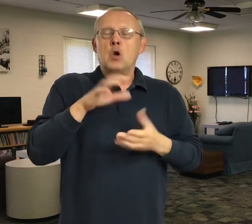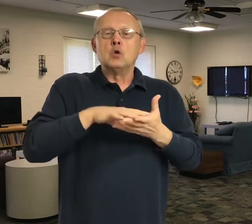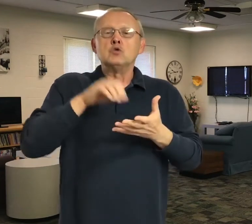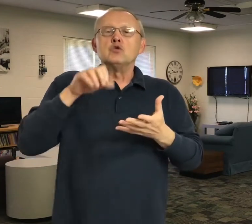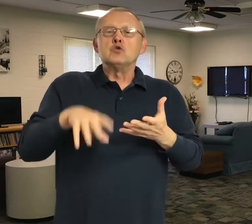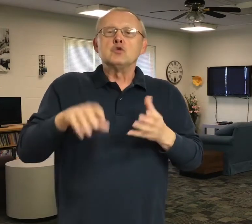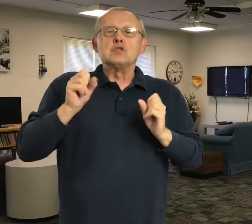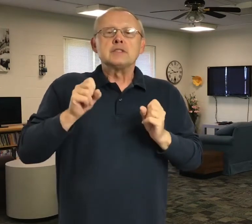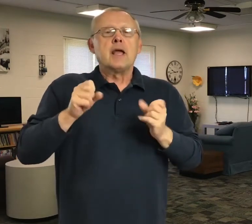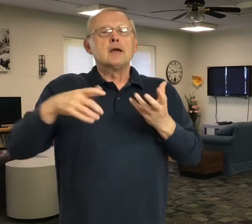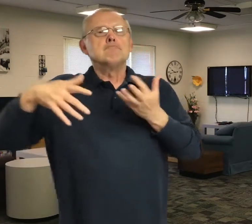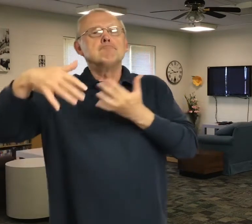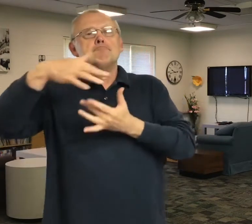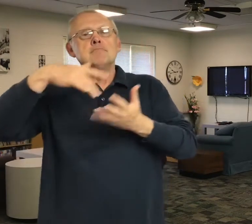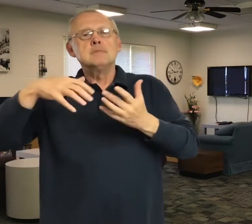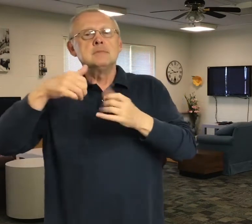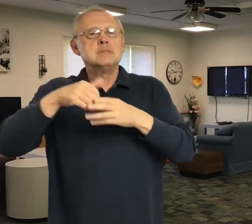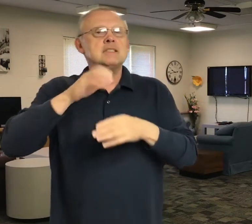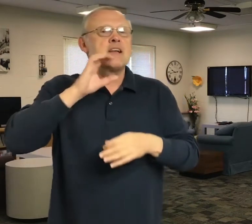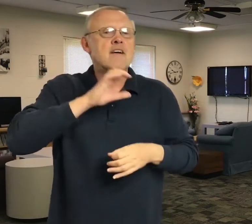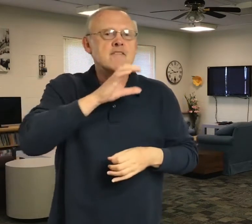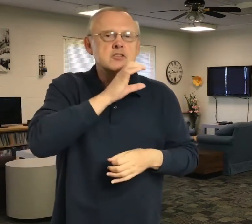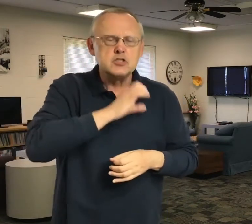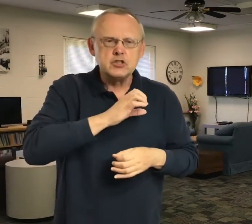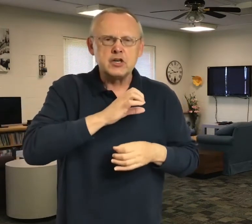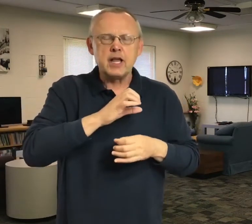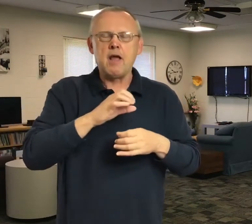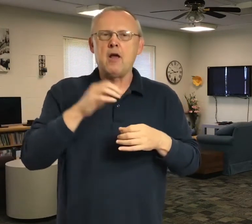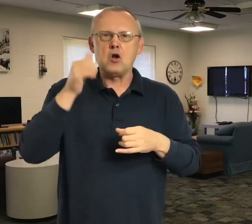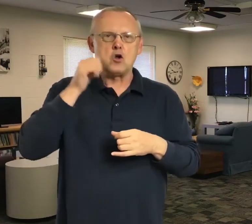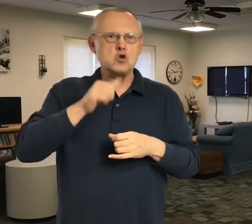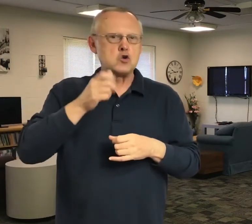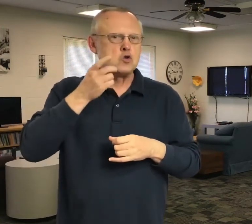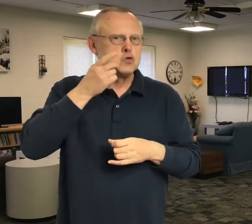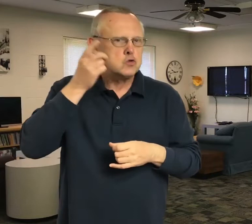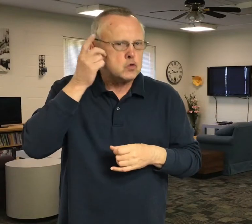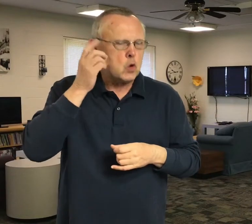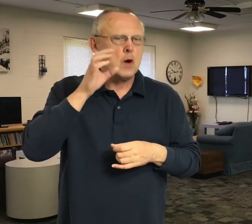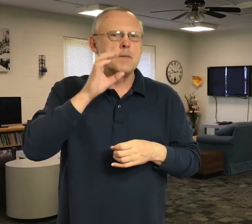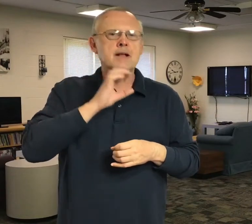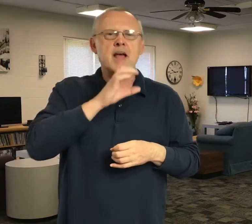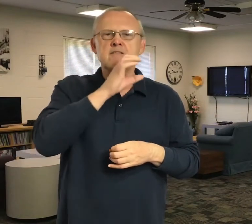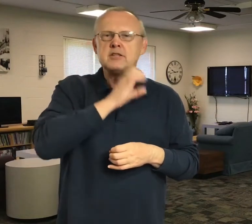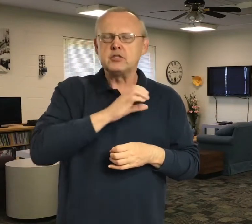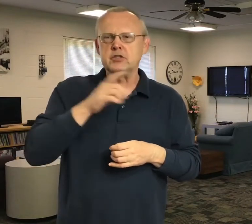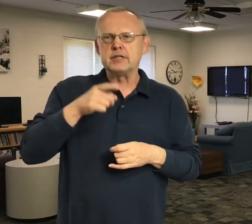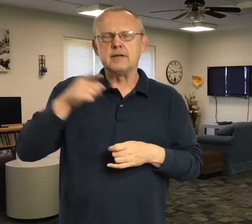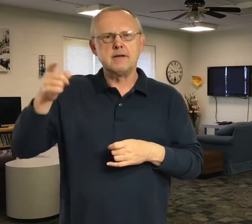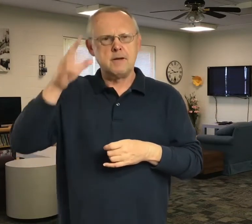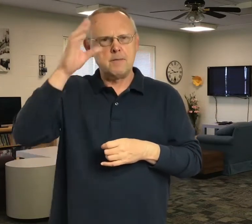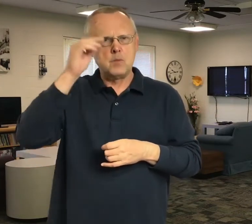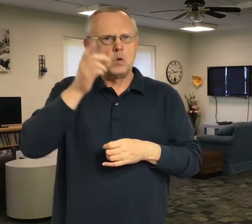are all connected. This allows students to socialize in the cafeteria.